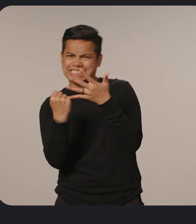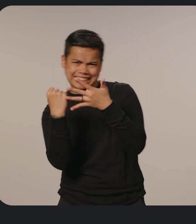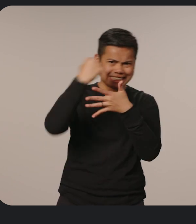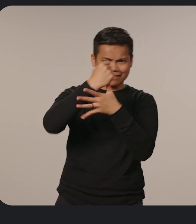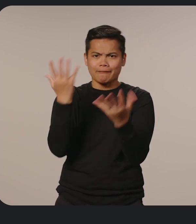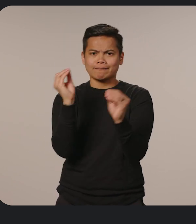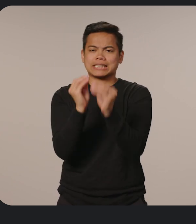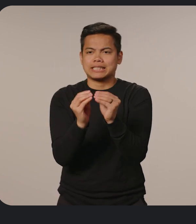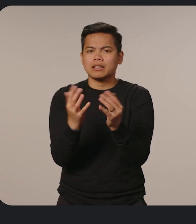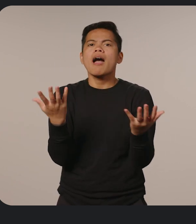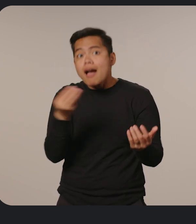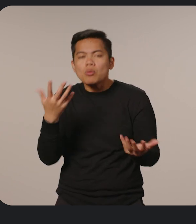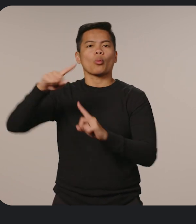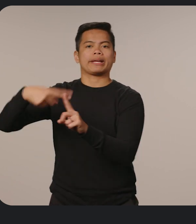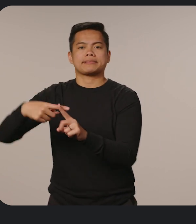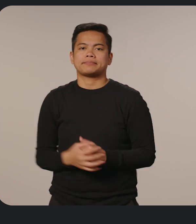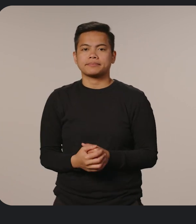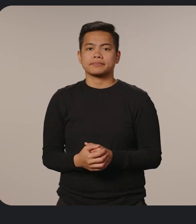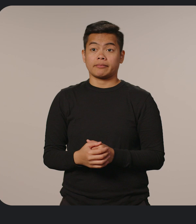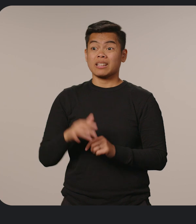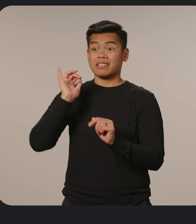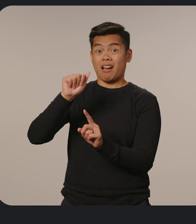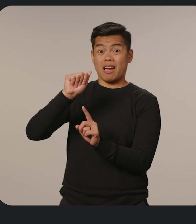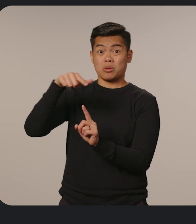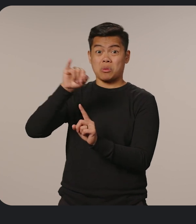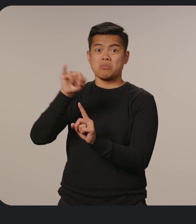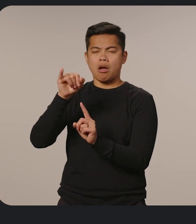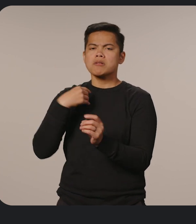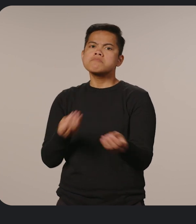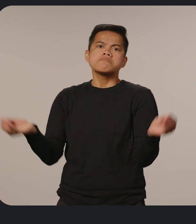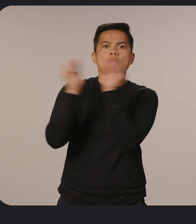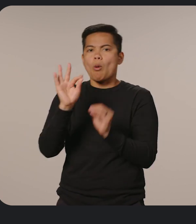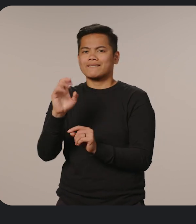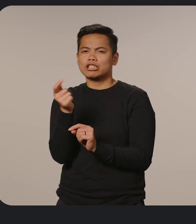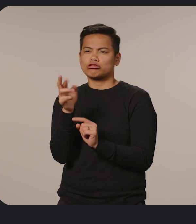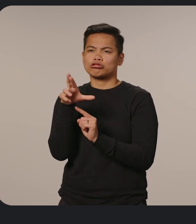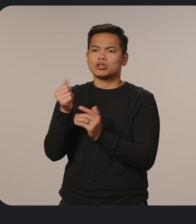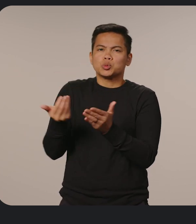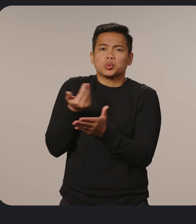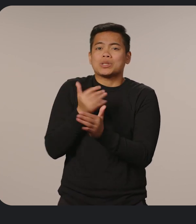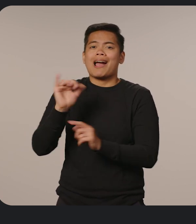fix and when you'll find that aqi has even more